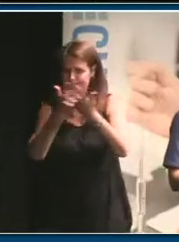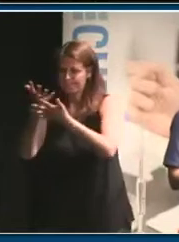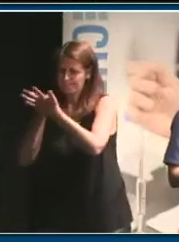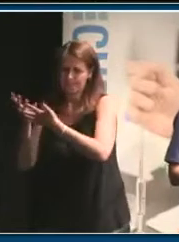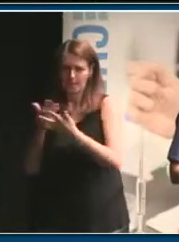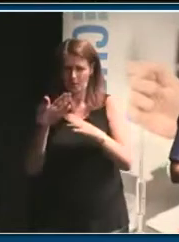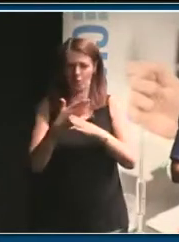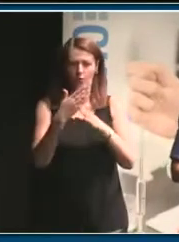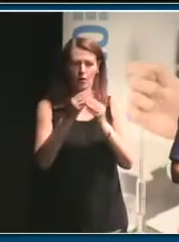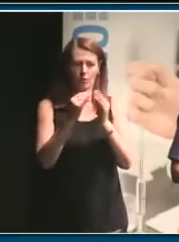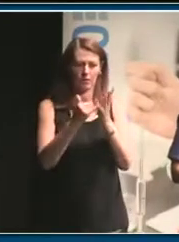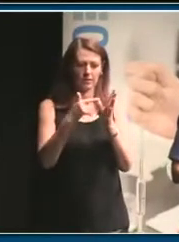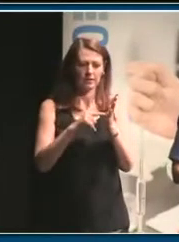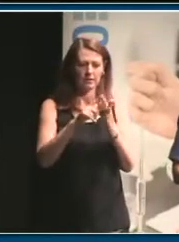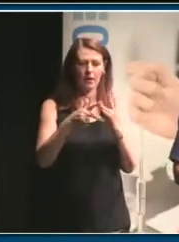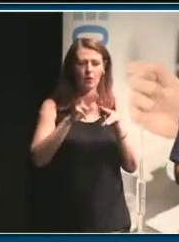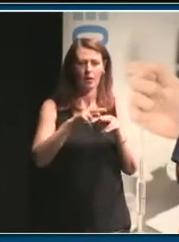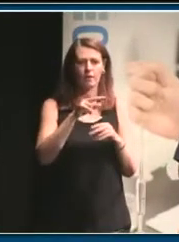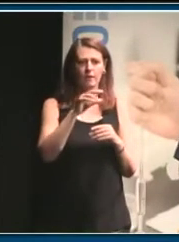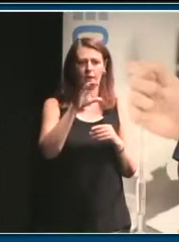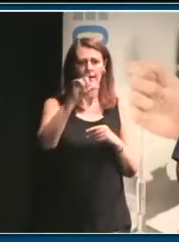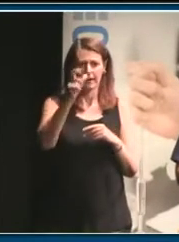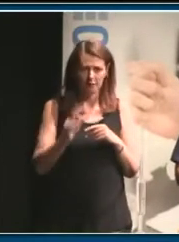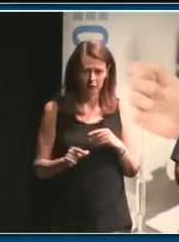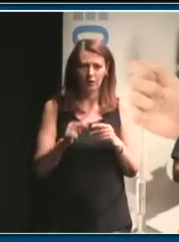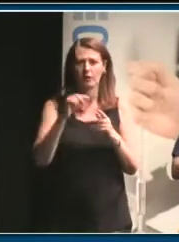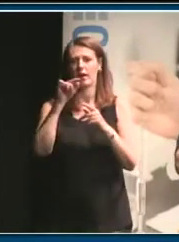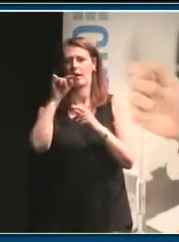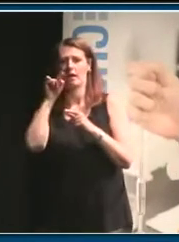working with the state of California during the Schwarzenegger administration and the